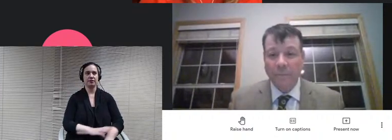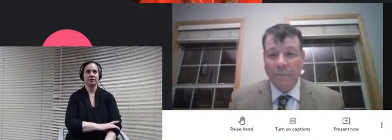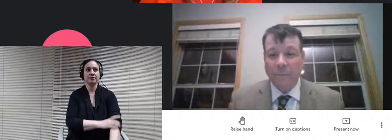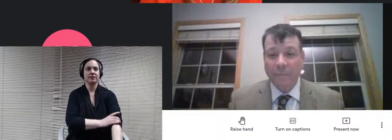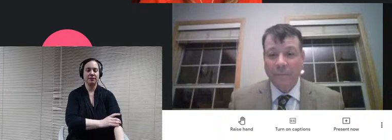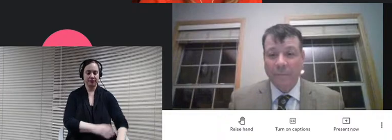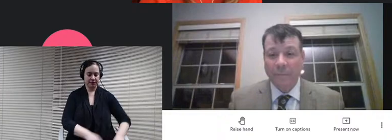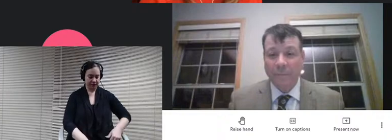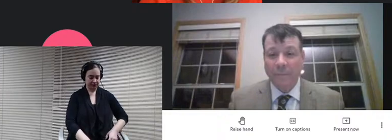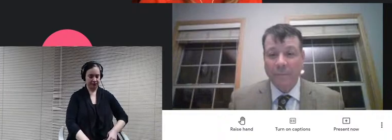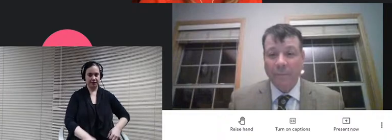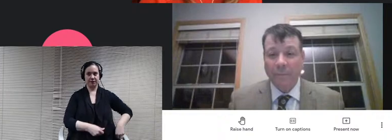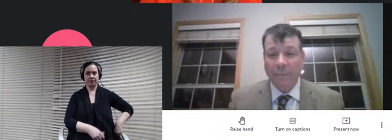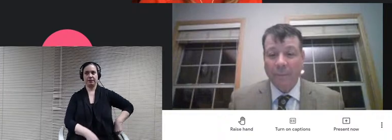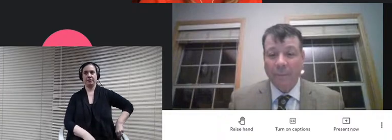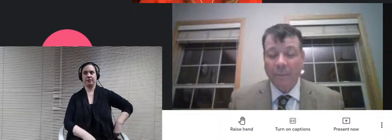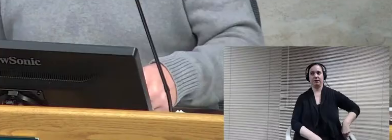That is 7 eyes the motion carries.